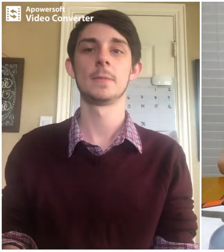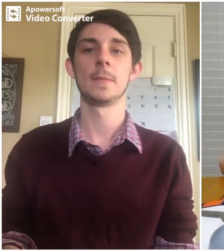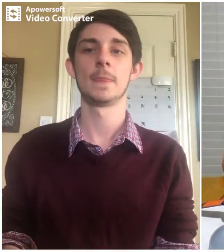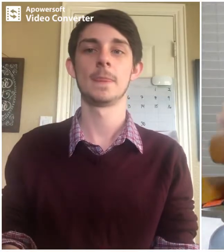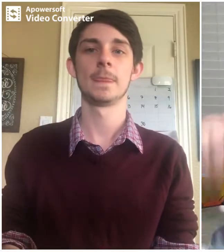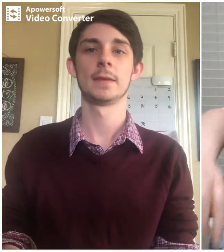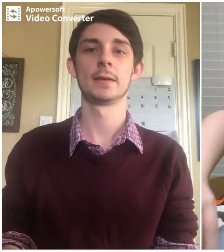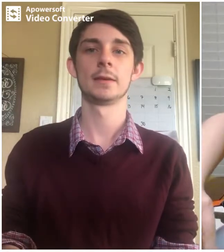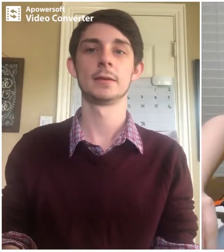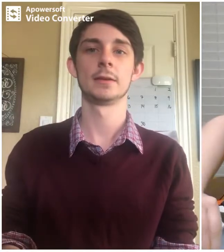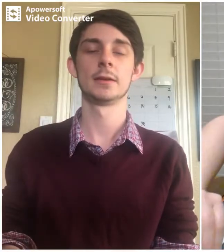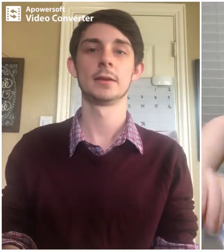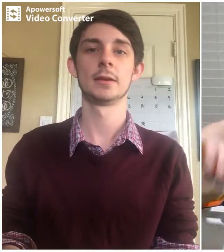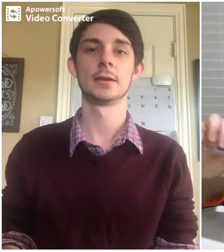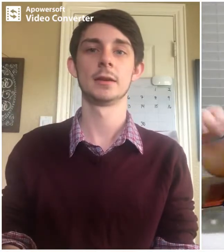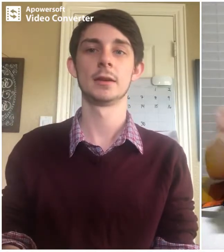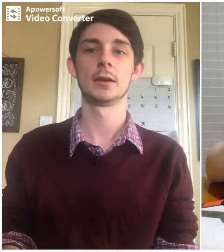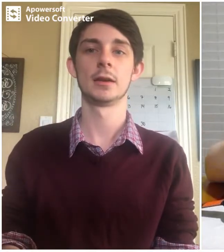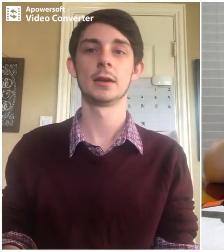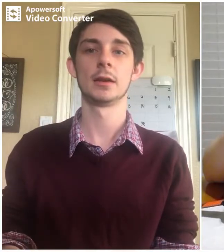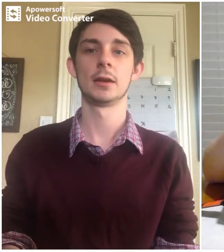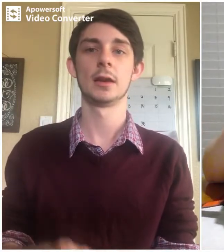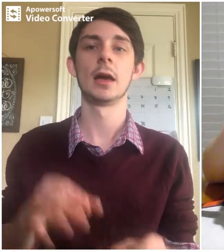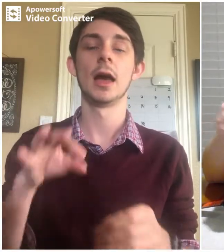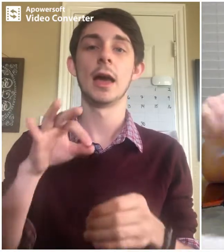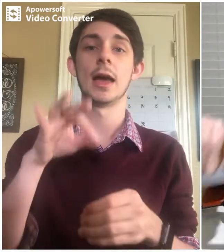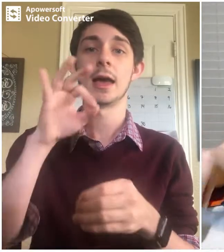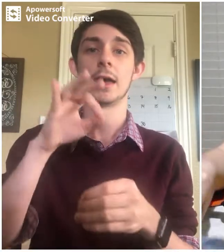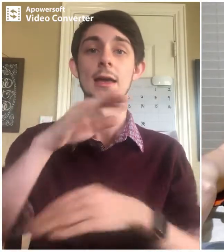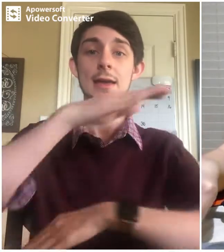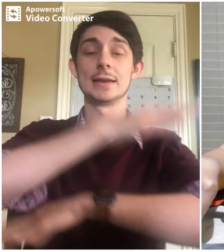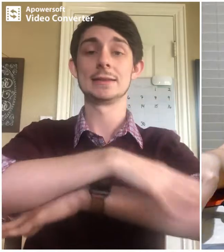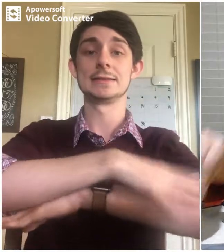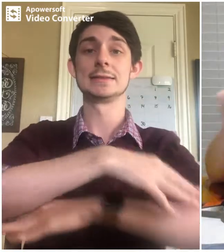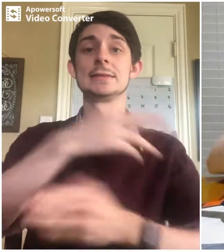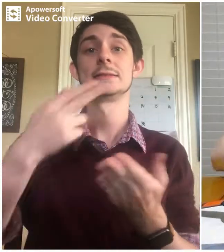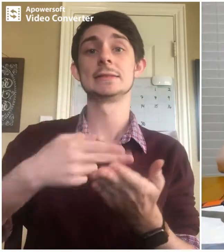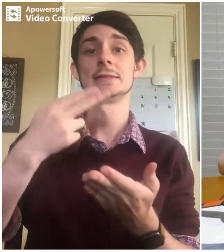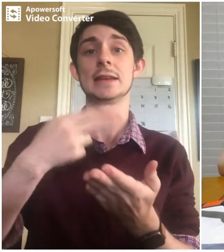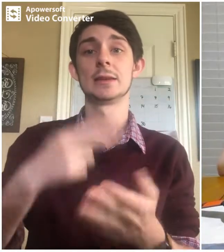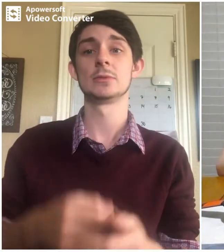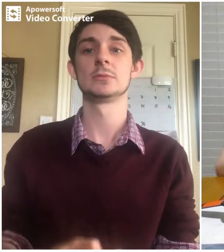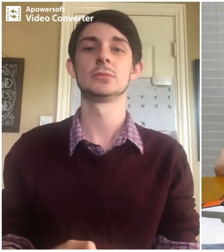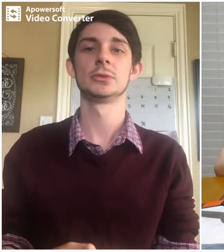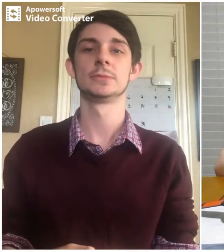also need one measuring spoon that's a tablespoon. Finally this you don't